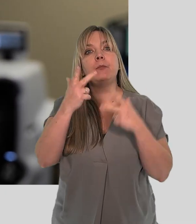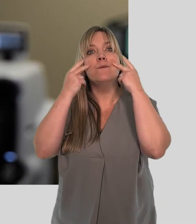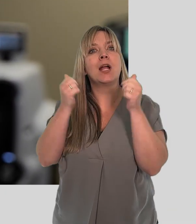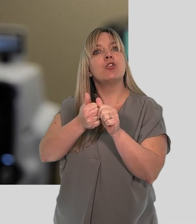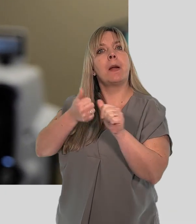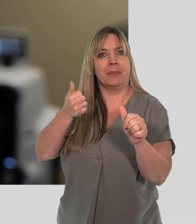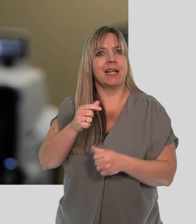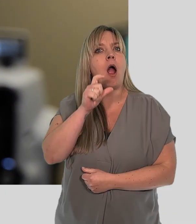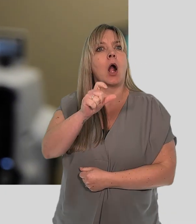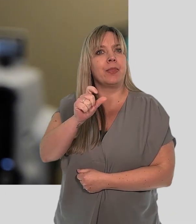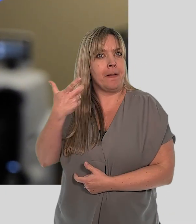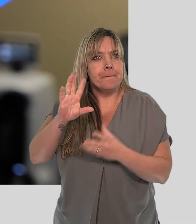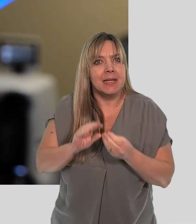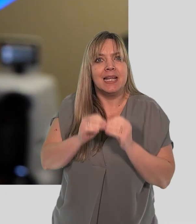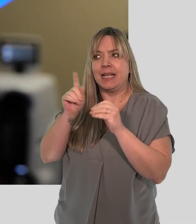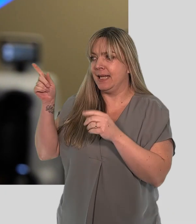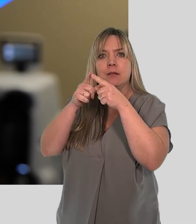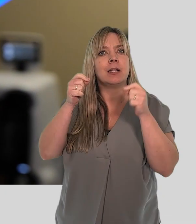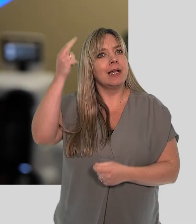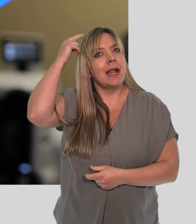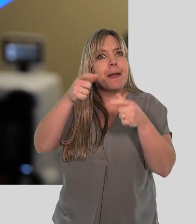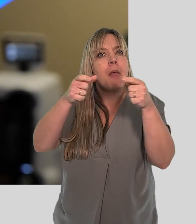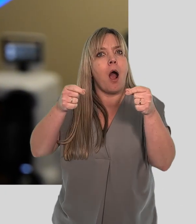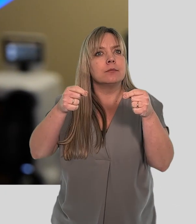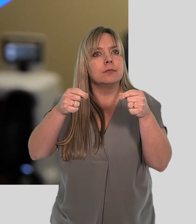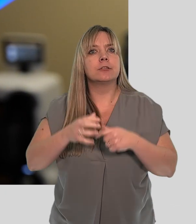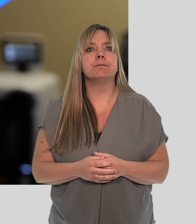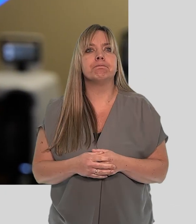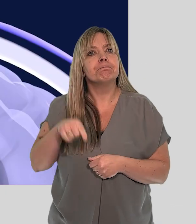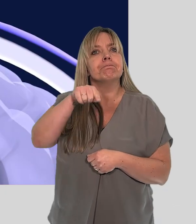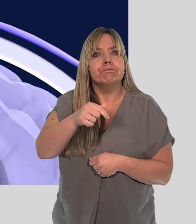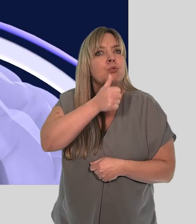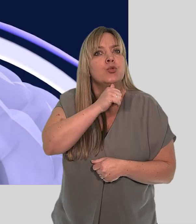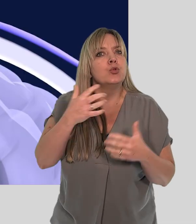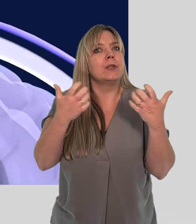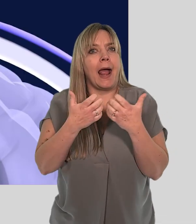What we do in order to use this is we perform surgery to remove the tumour of a patient with